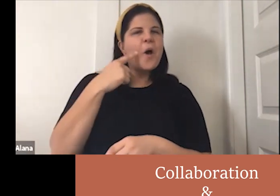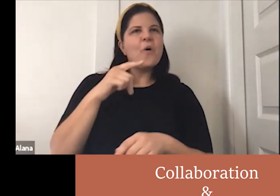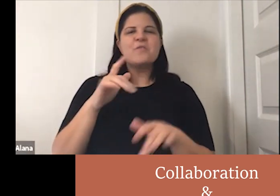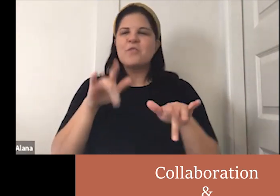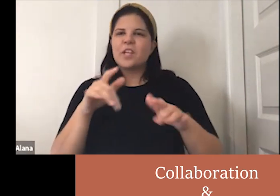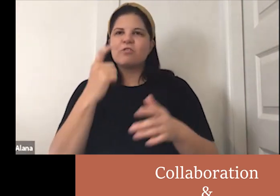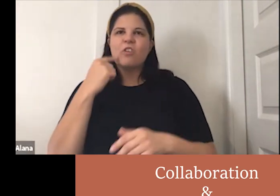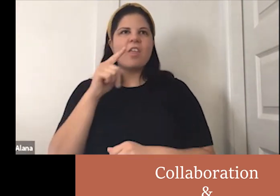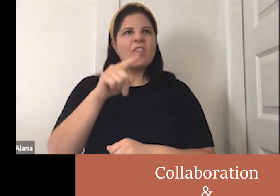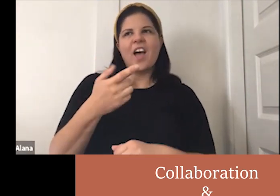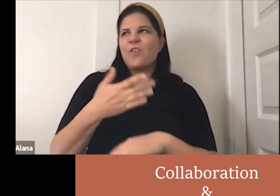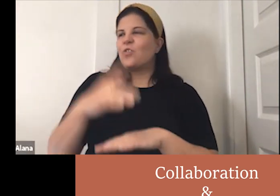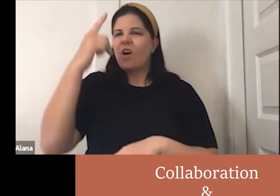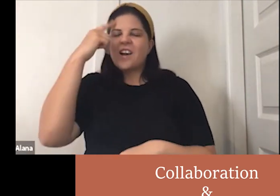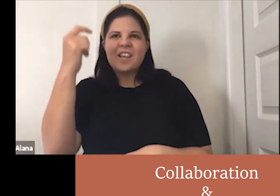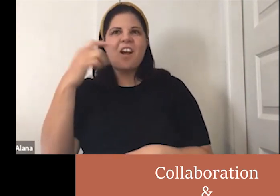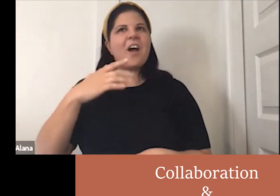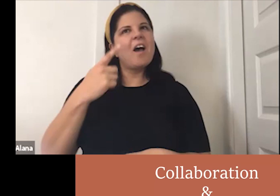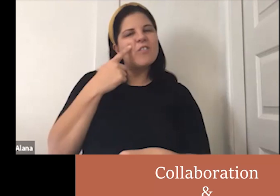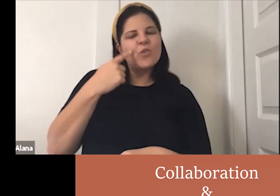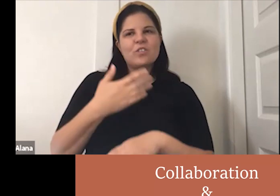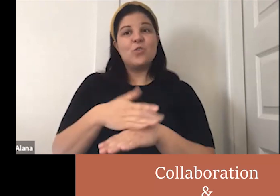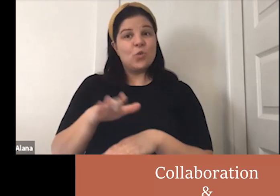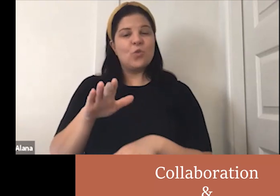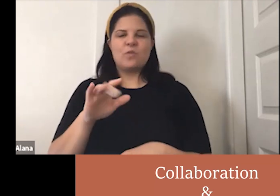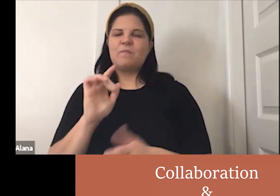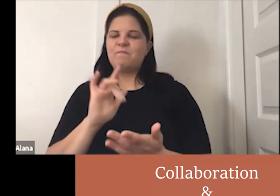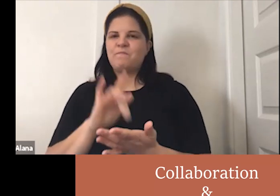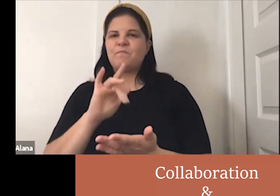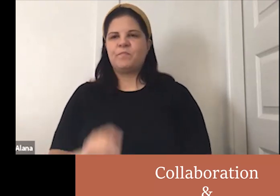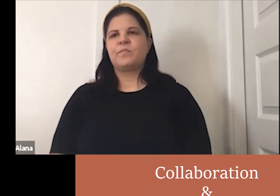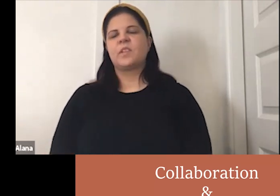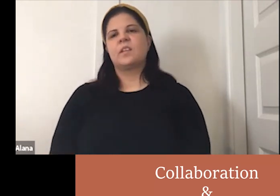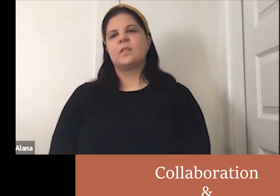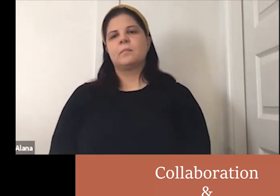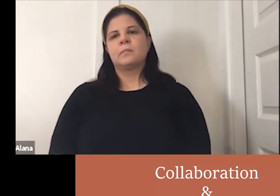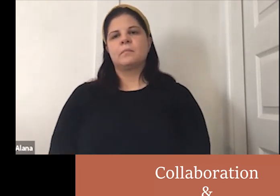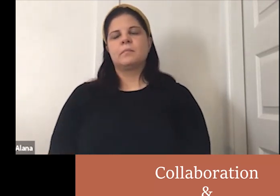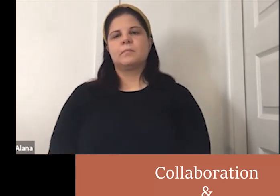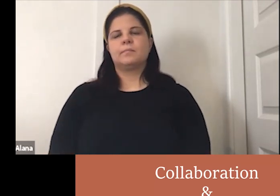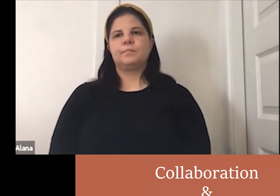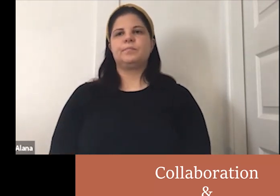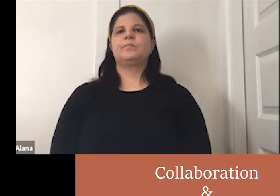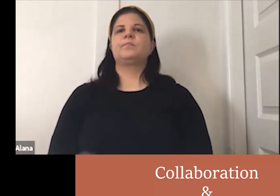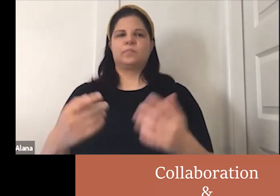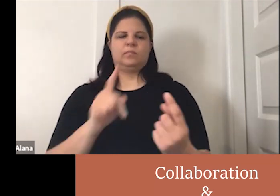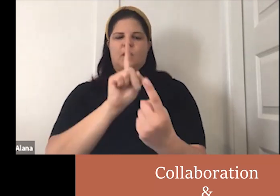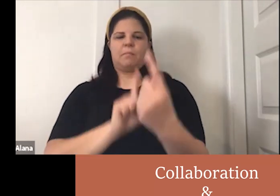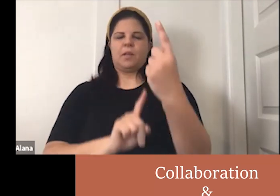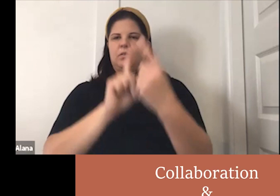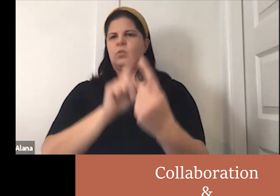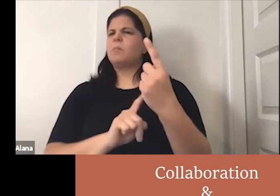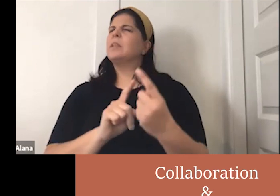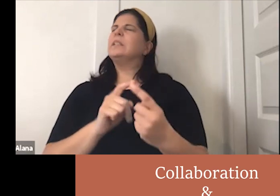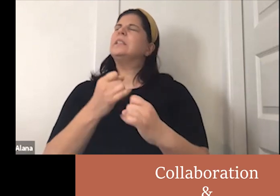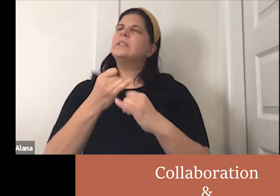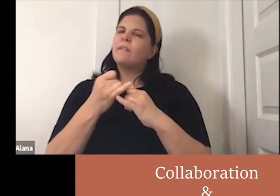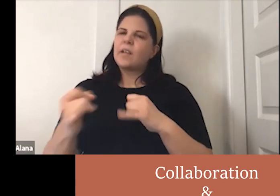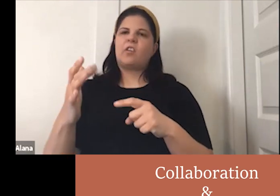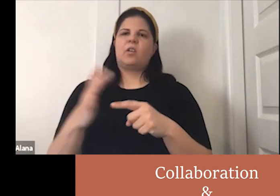new ideas, and that is where the mentorship is so important.